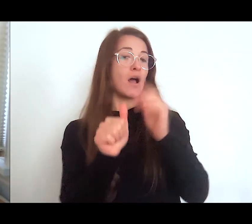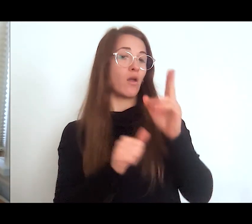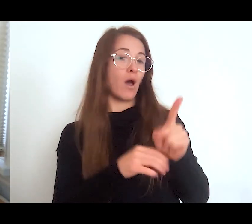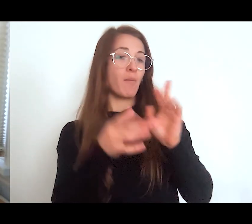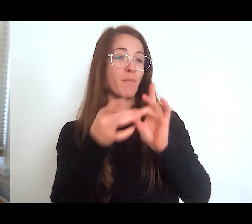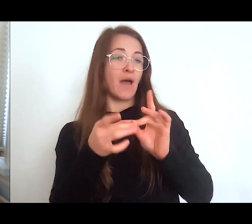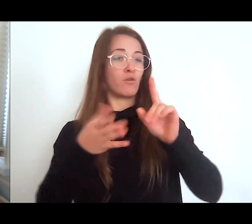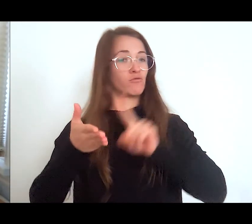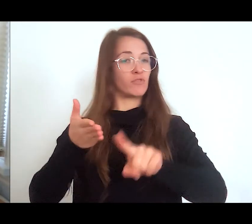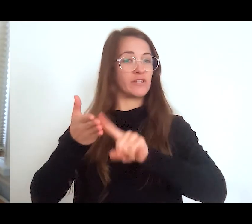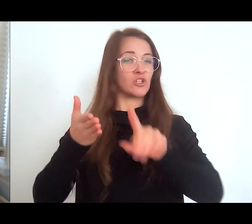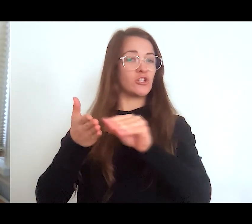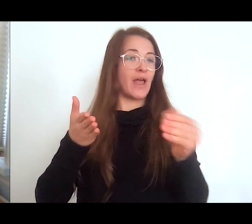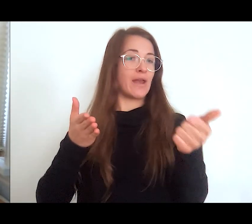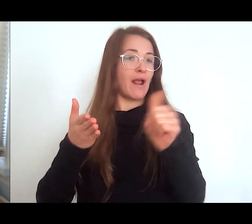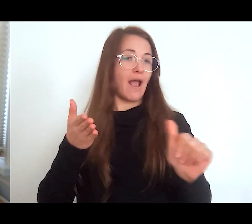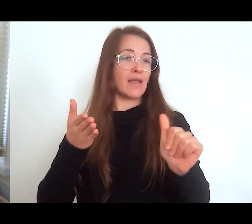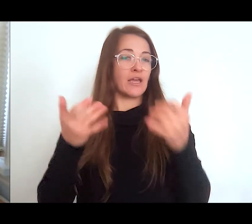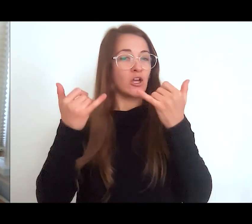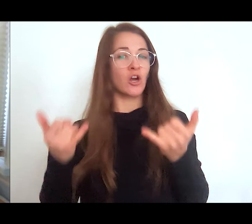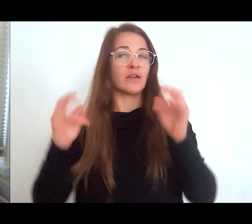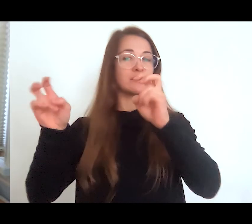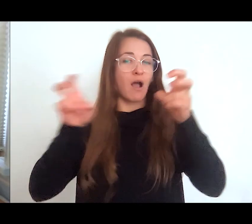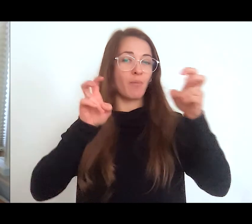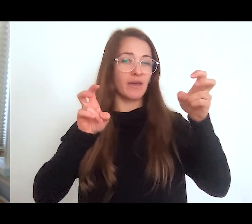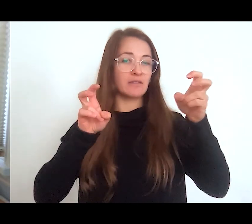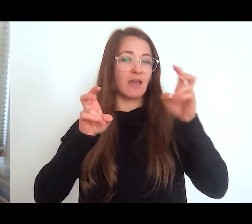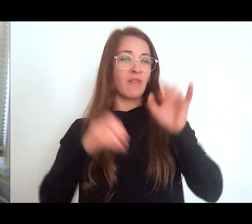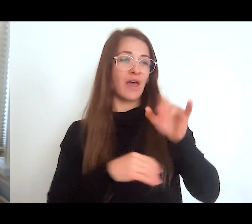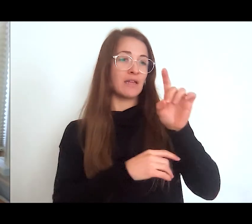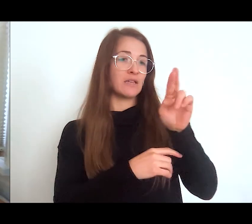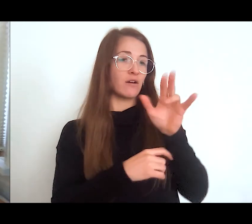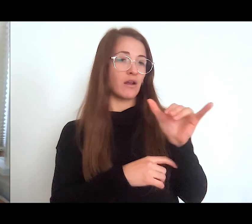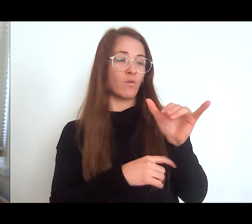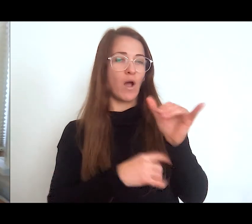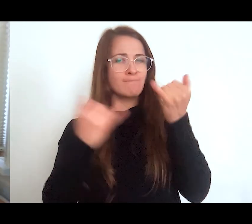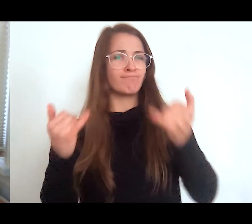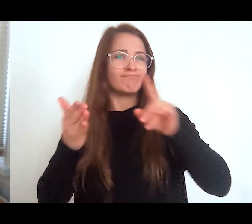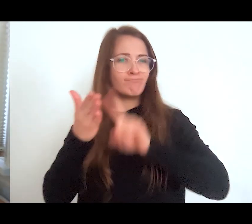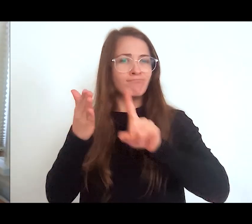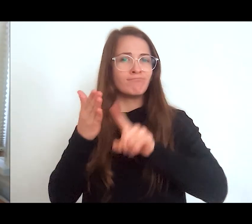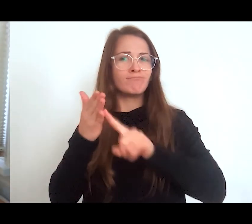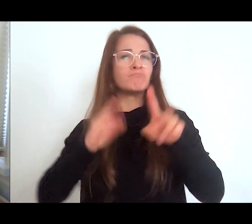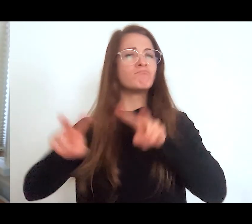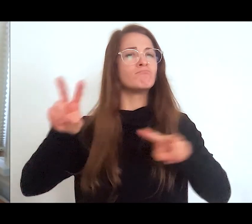AND THEN A FOLLOW UP ABOUT RESEARCH AND ANY COUNTRY TOPICS THAT DRNY IS CURRENTLY